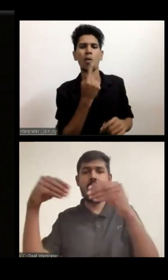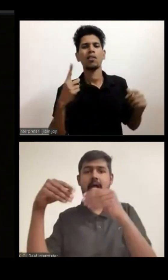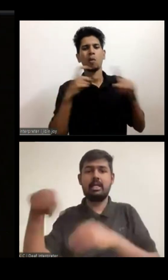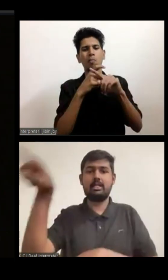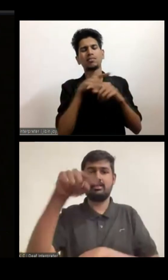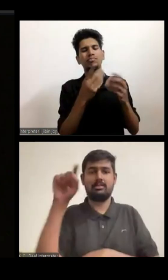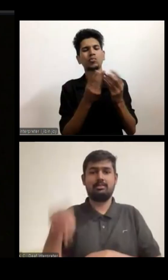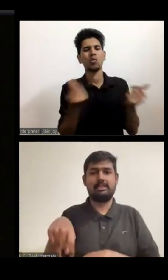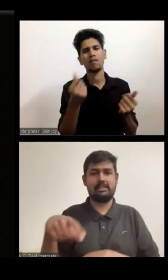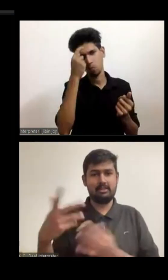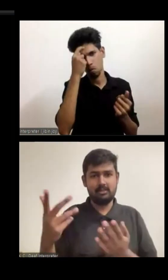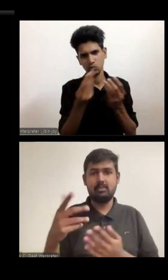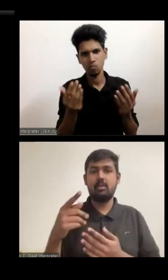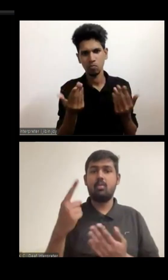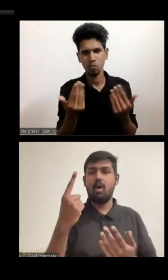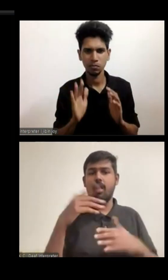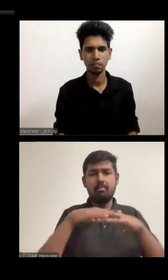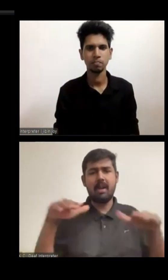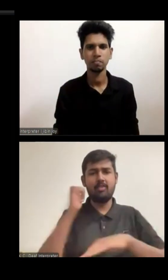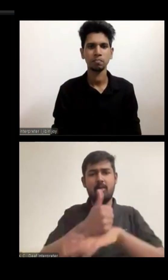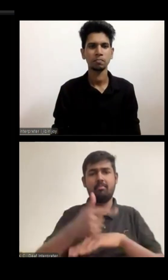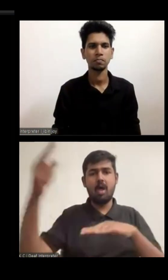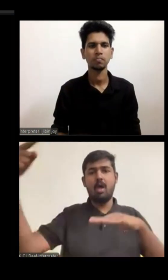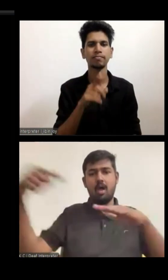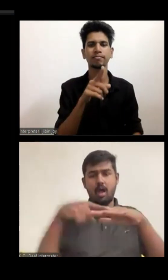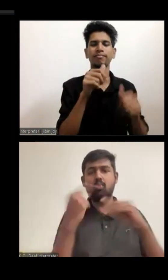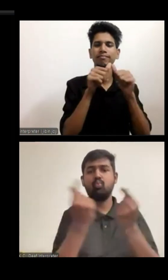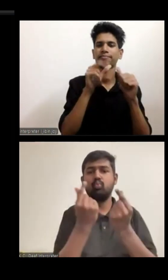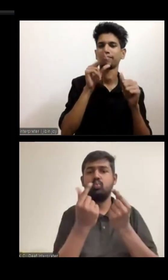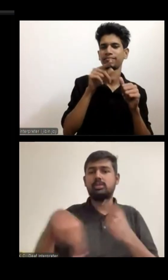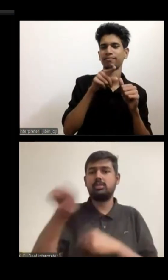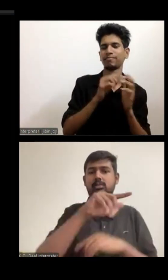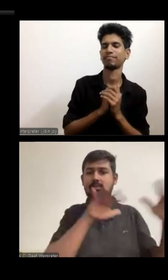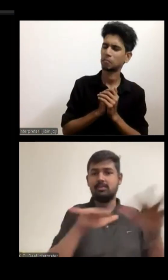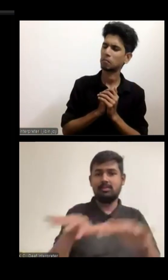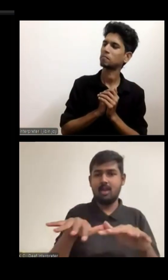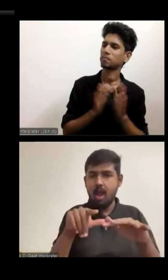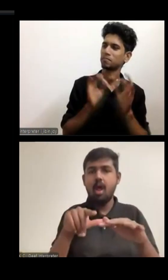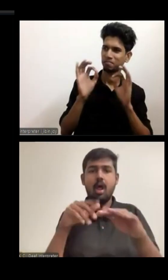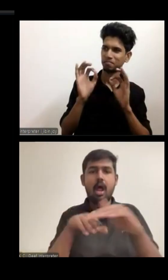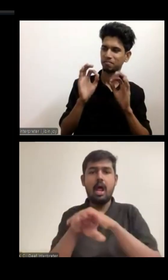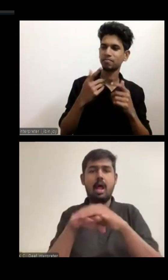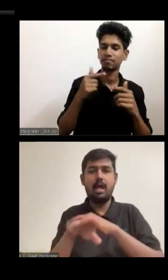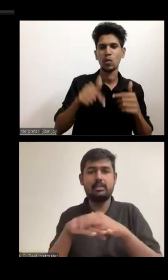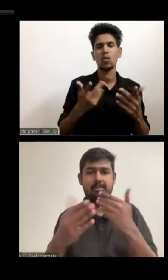Okay, thank you so much. And now we are ready for Q&A. Please ask any question, whichever you want to ask.